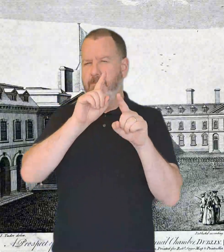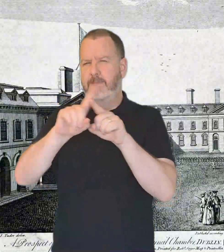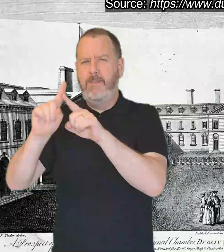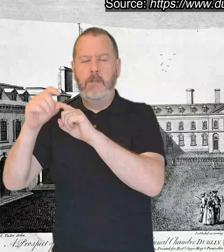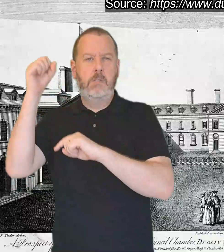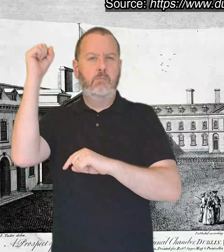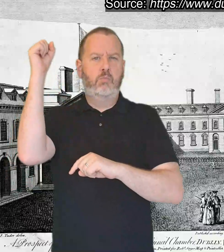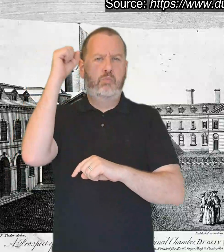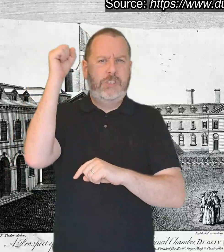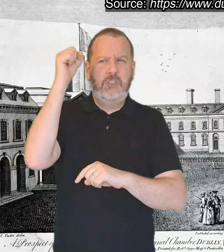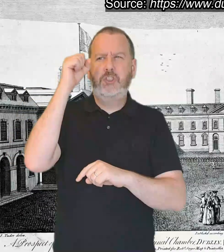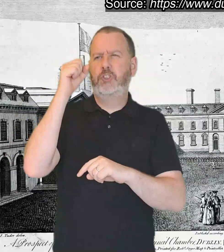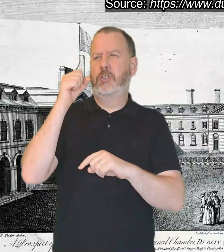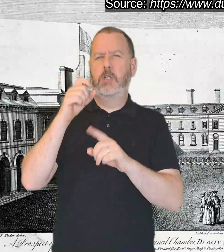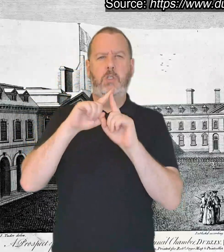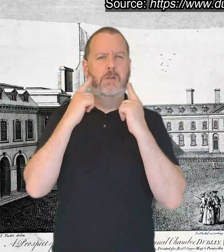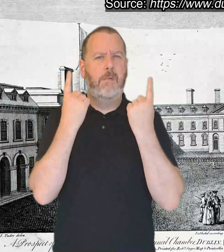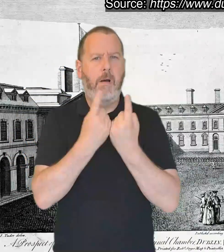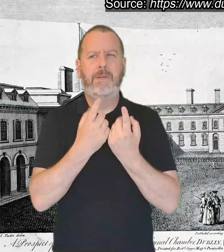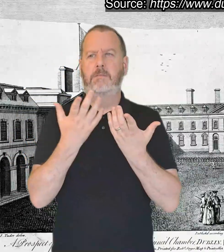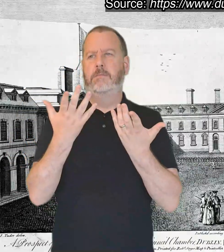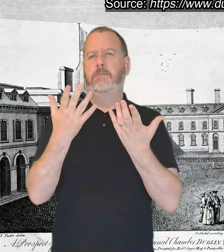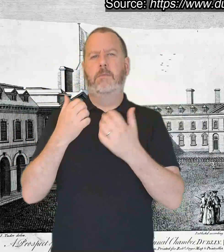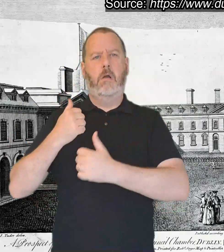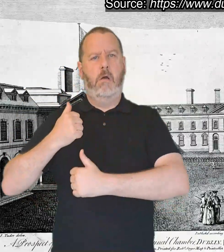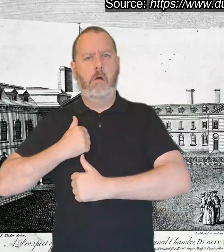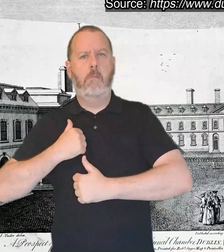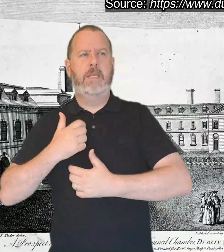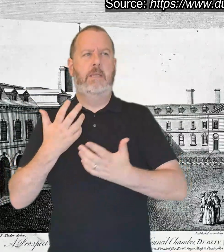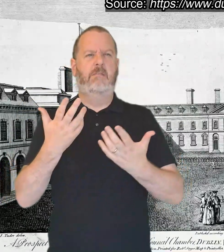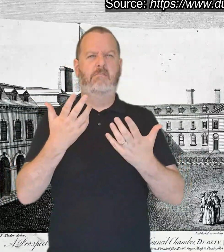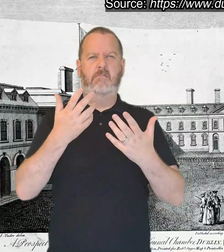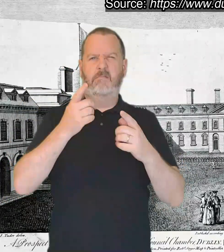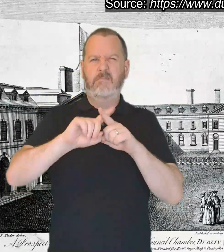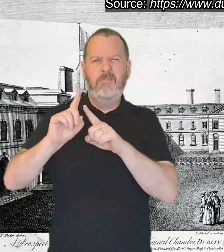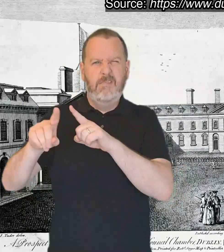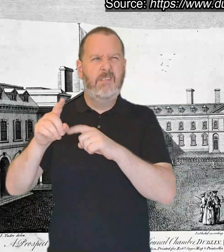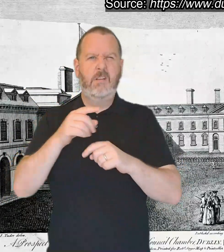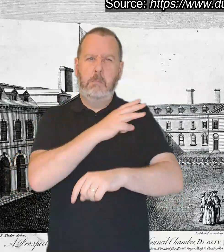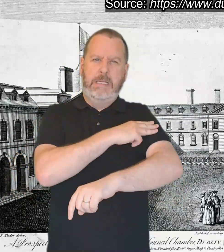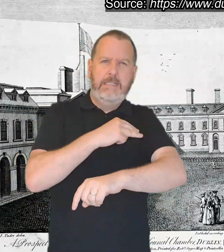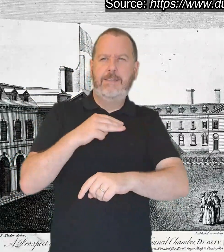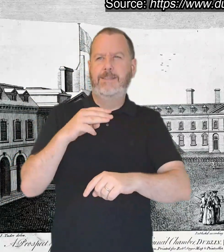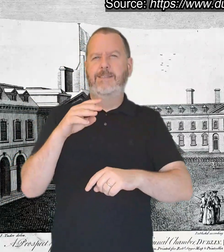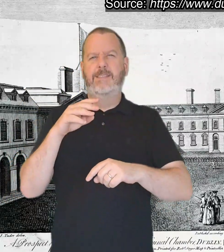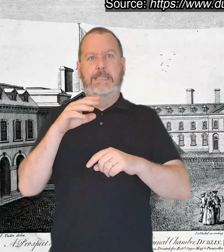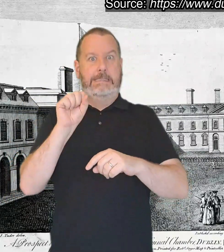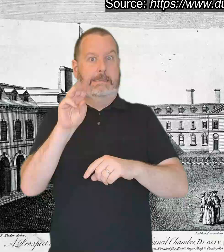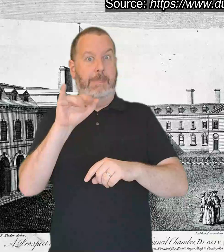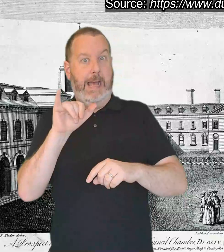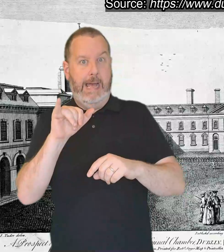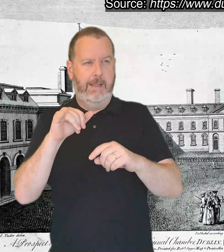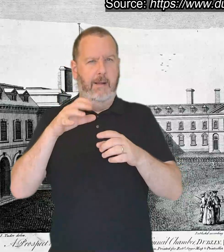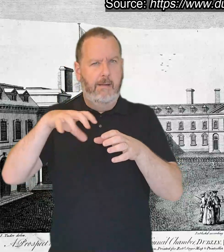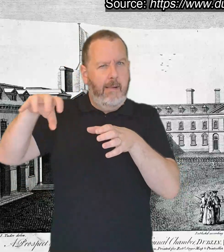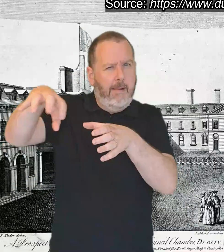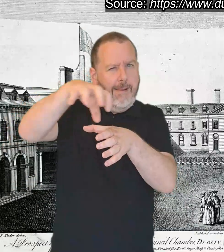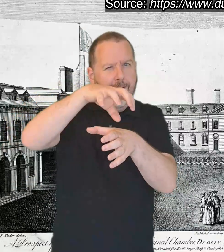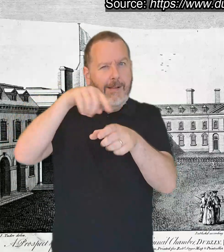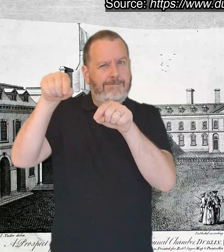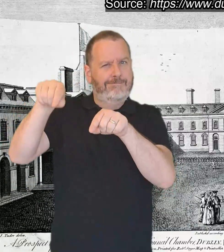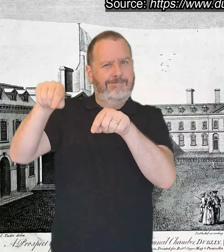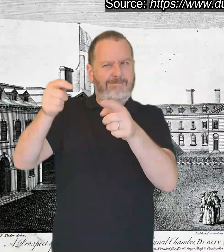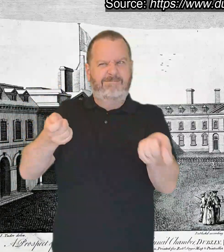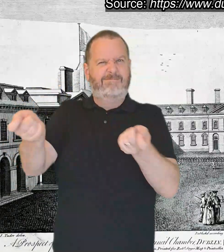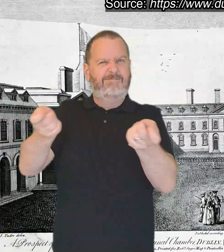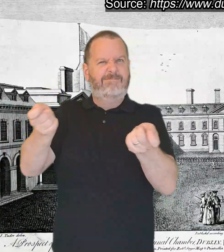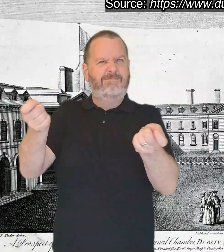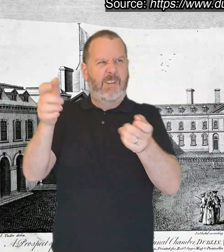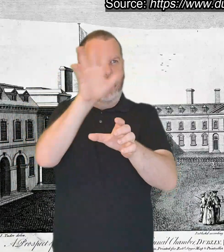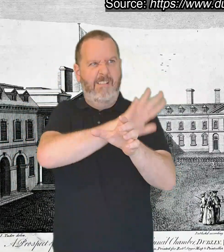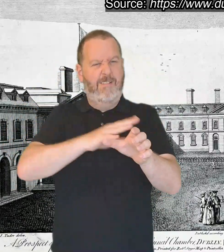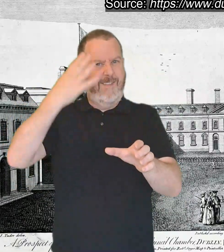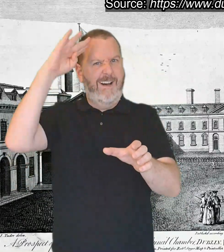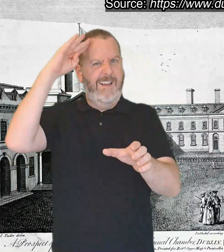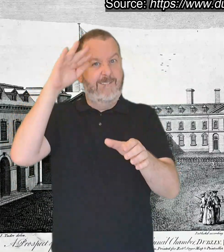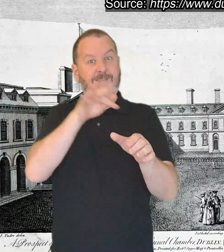Many British government, military and police departments and offices were based here.